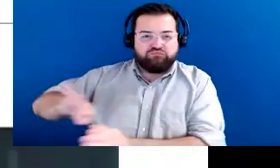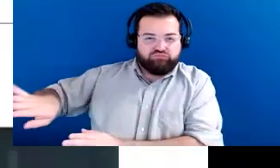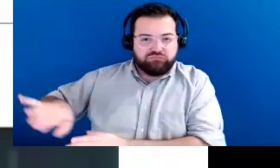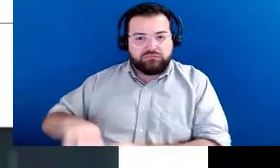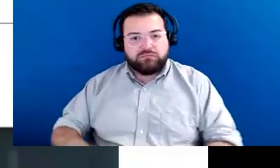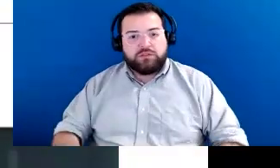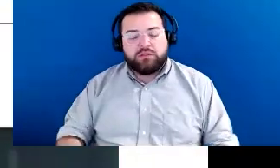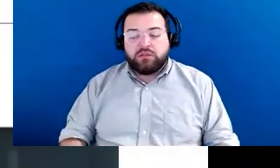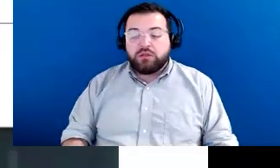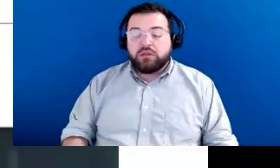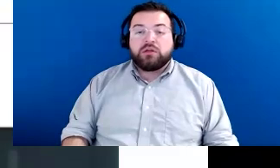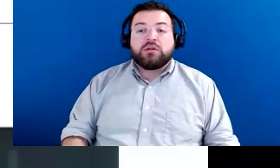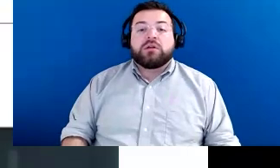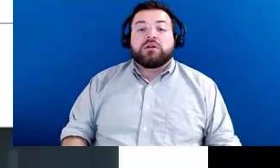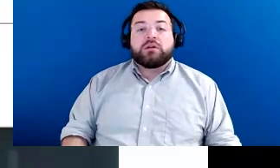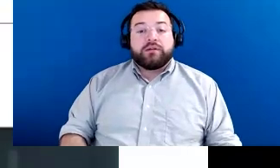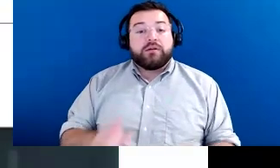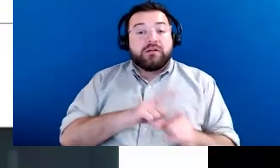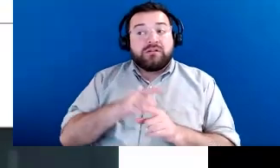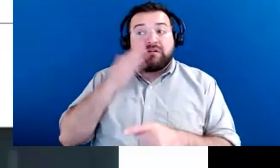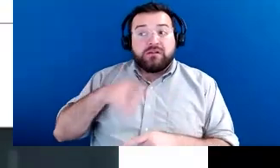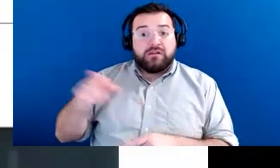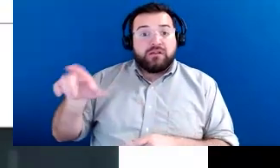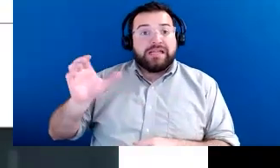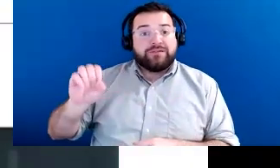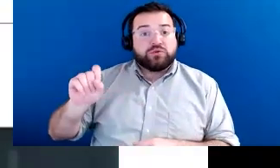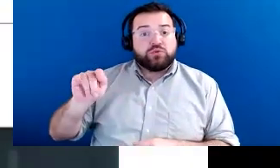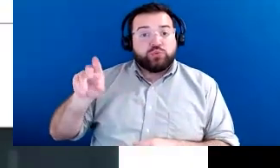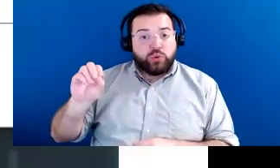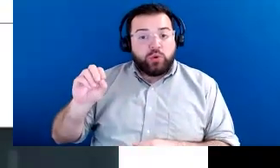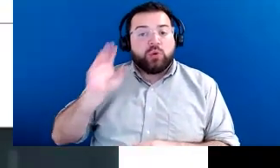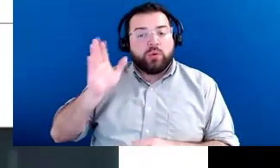The other thing about Studio, it does also, provide captions